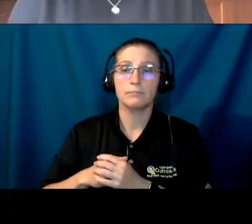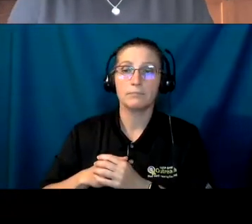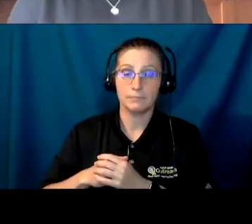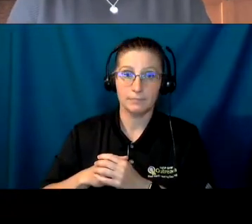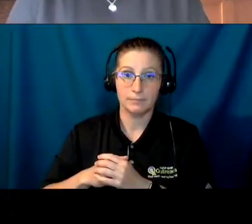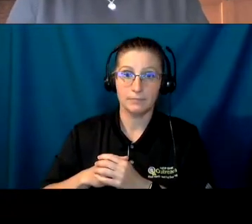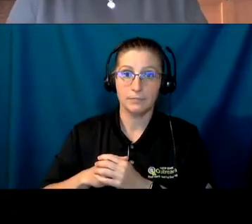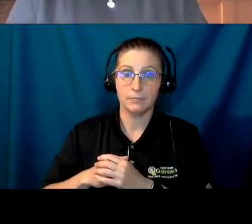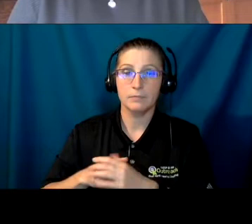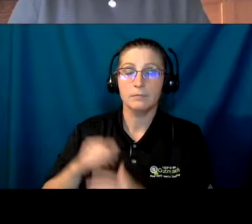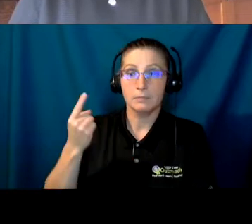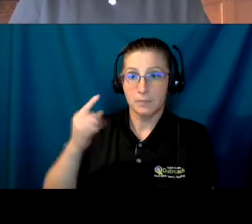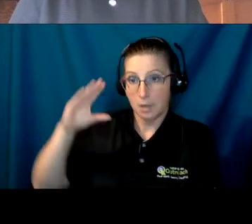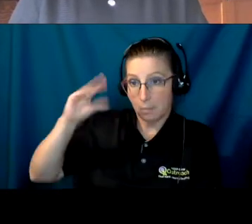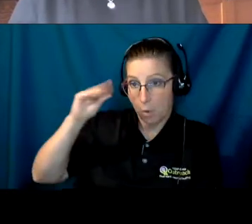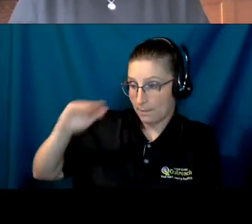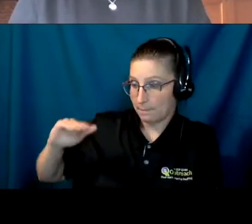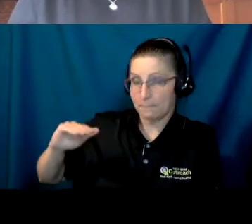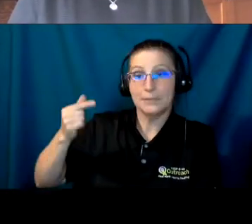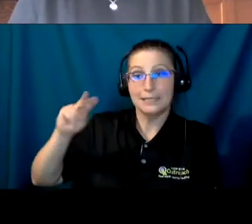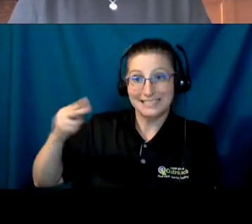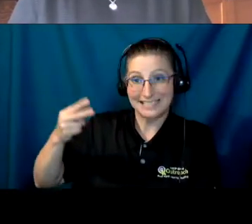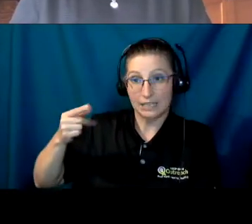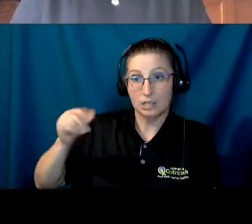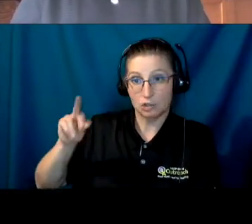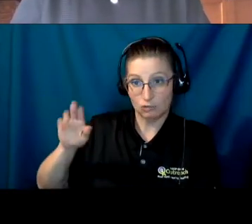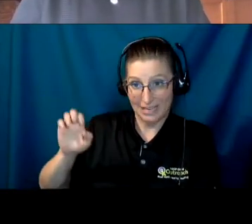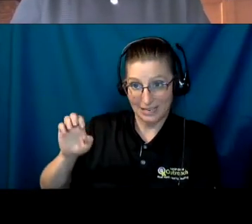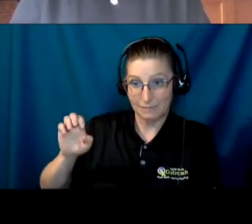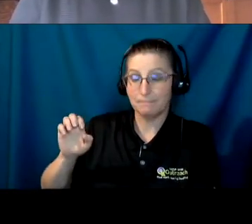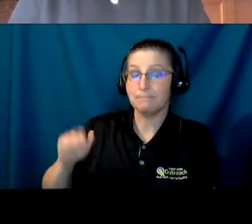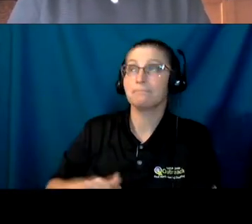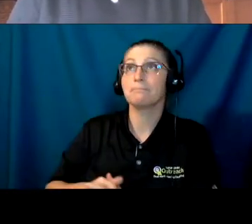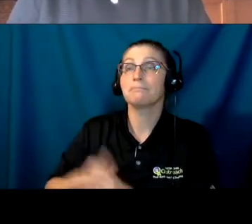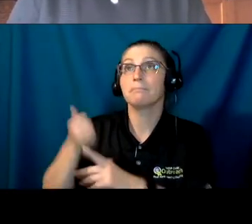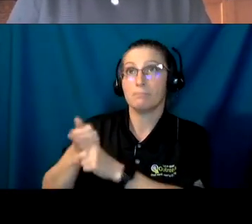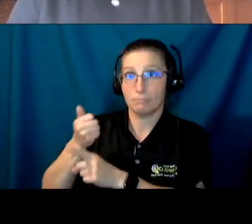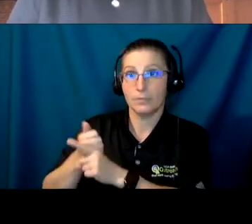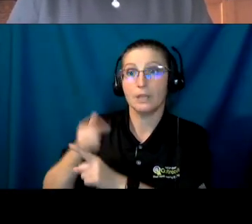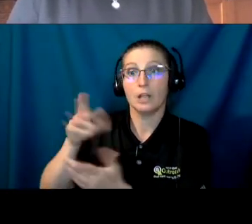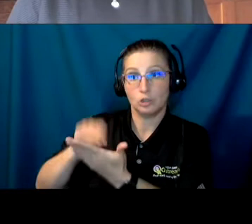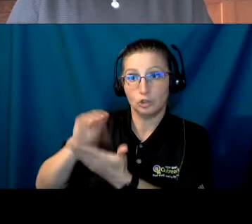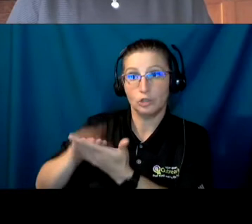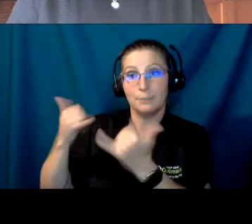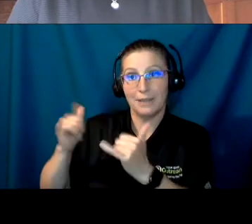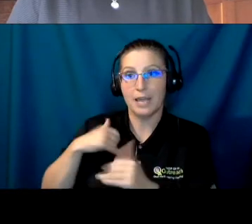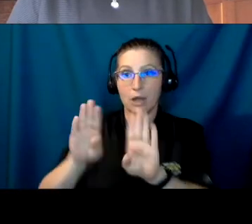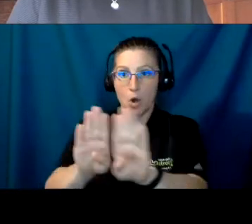boy, he was in second grade. He's He's, he's learning to play wall ball, and he's with